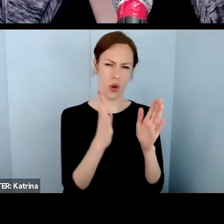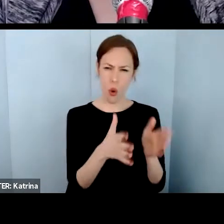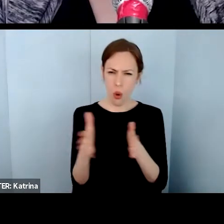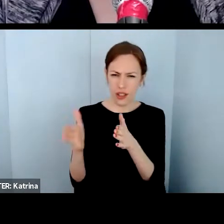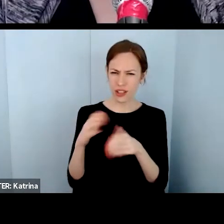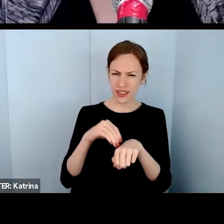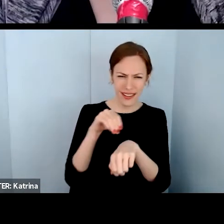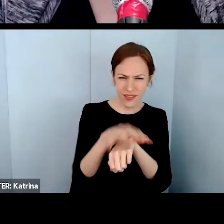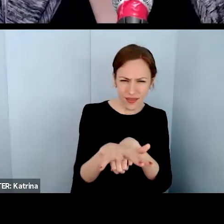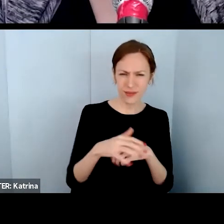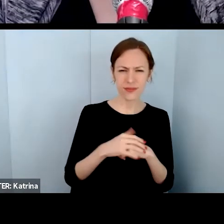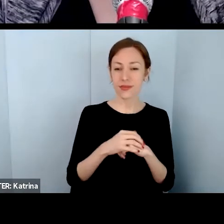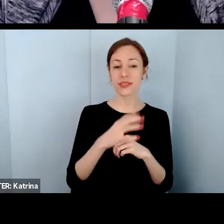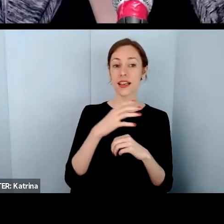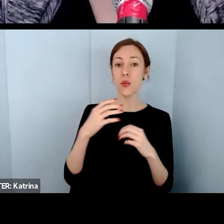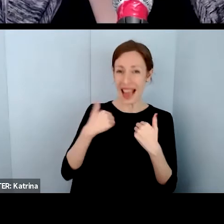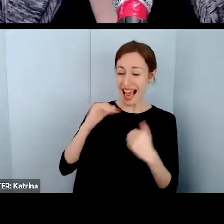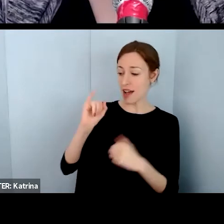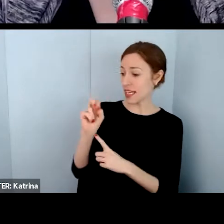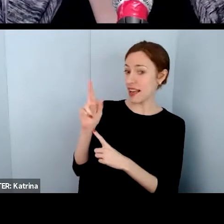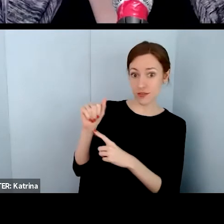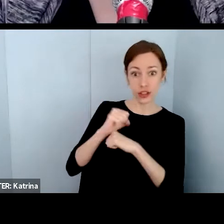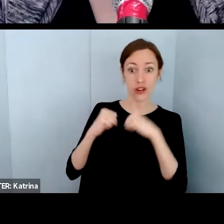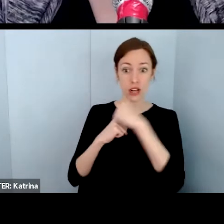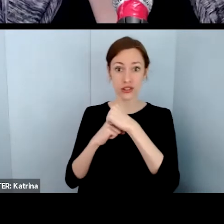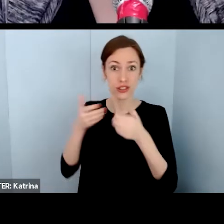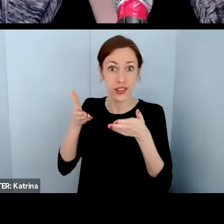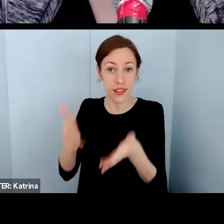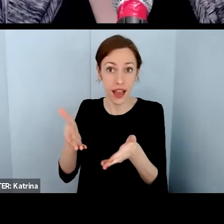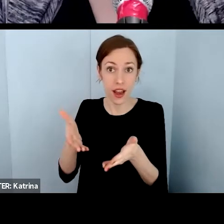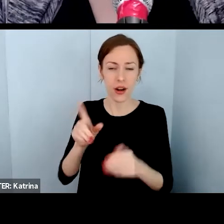Yeah. Social media is free.